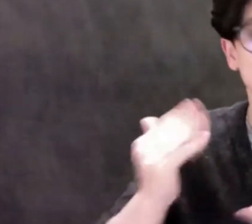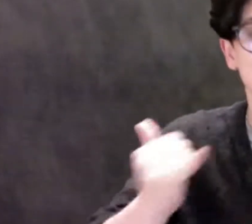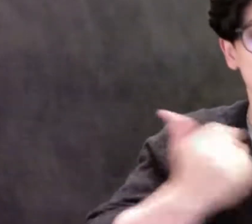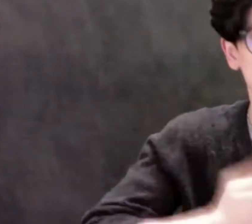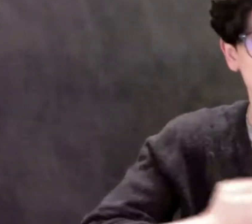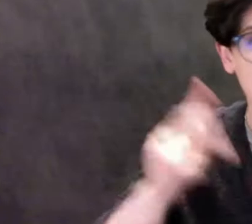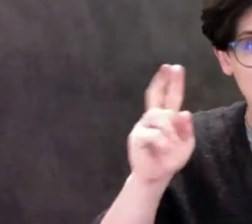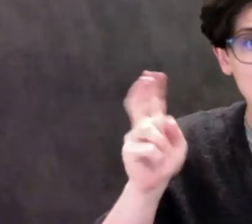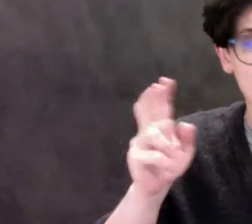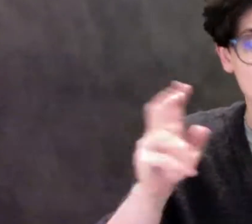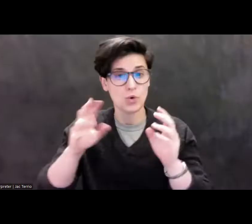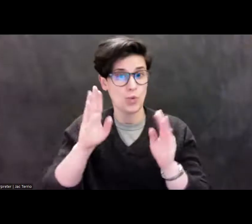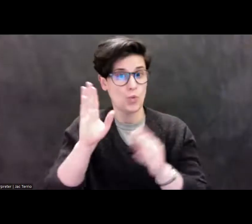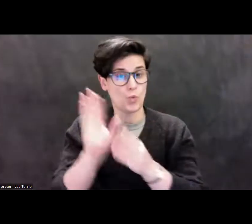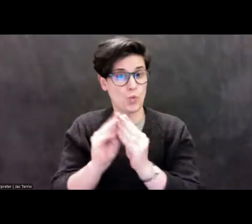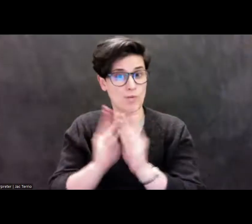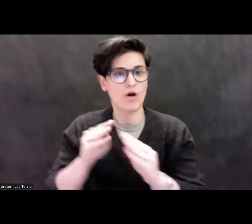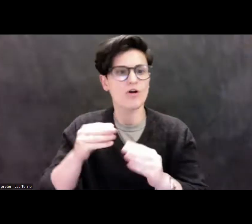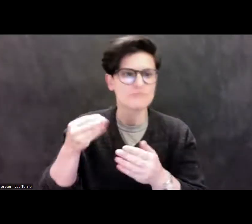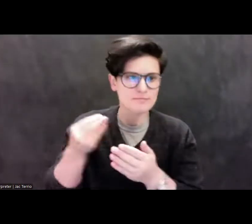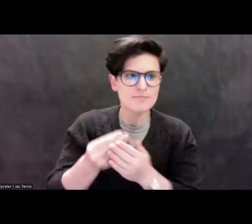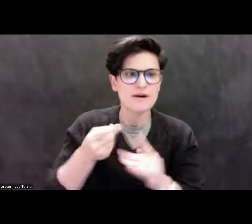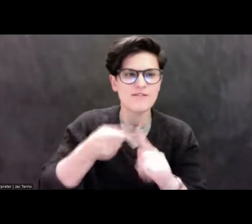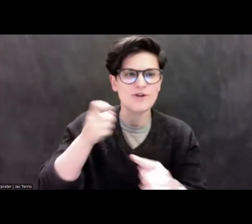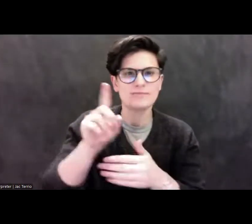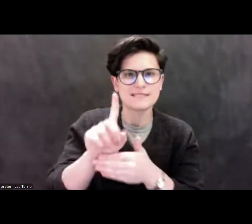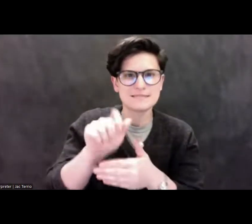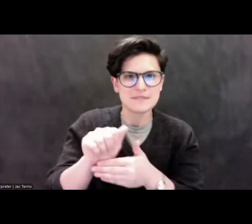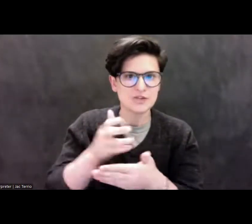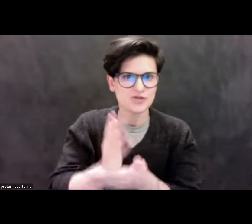Developmental Disabilities Council. 15:05:23 My name is Mike will be the strategic